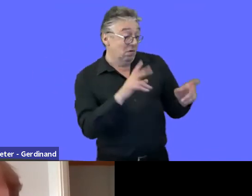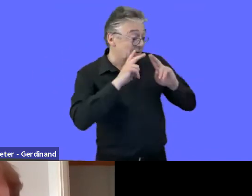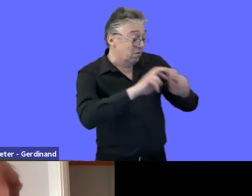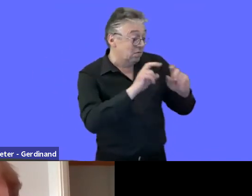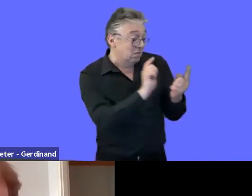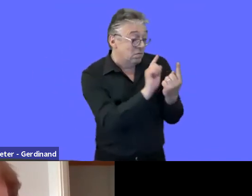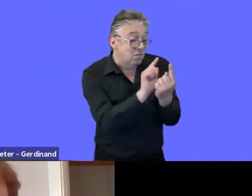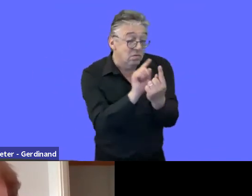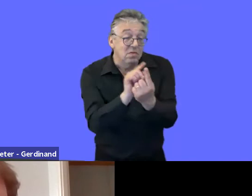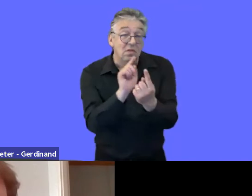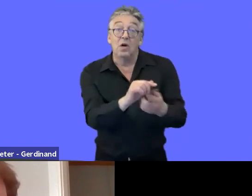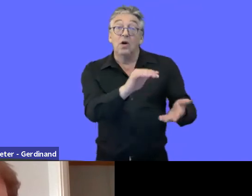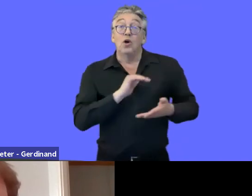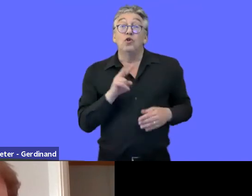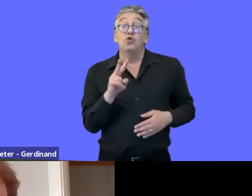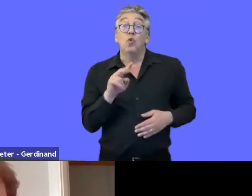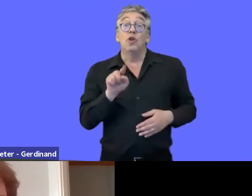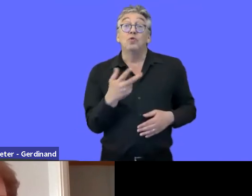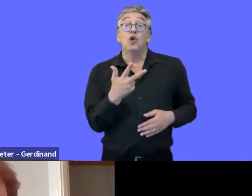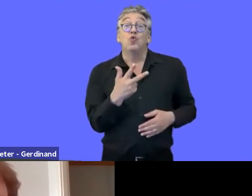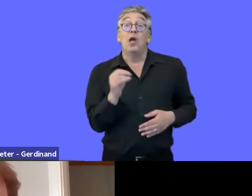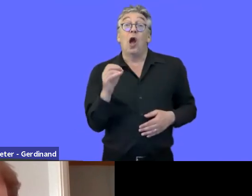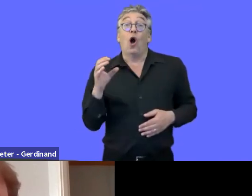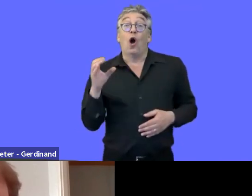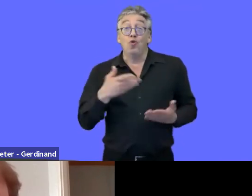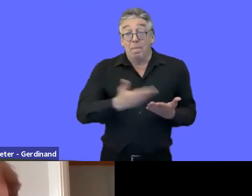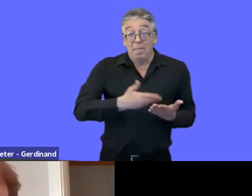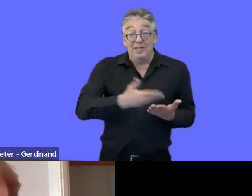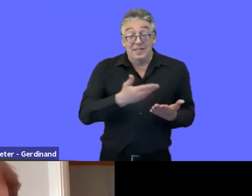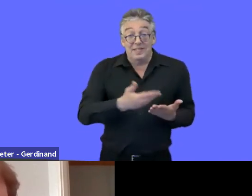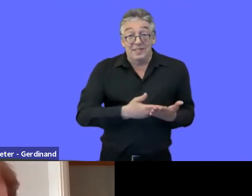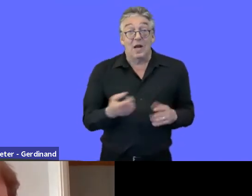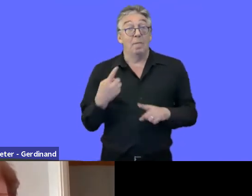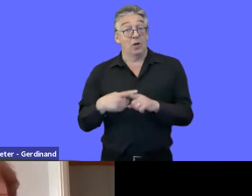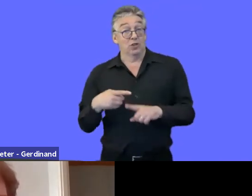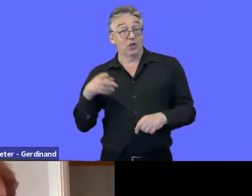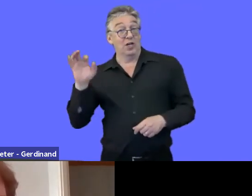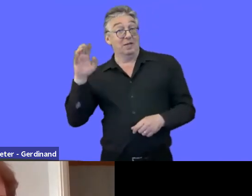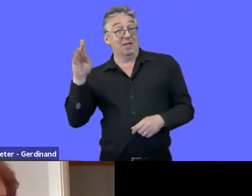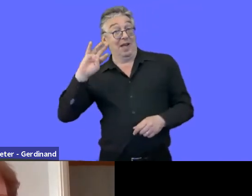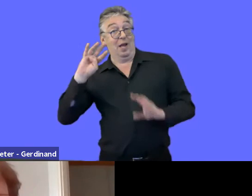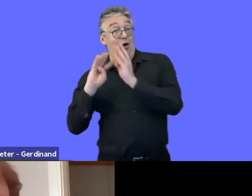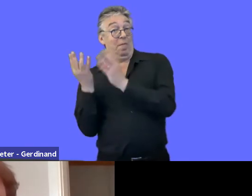The committee interrogate the European Commission about their decision to approve the use of EU funds